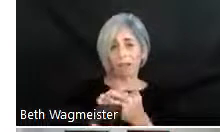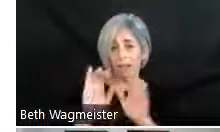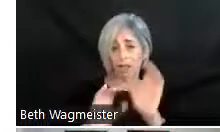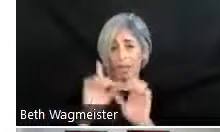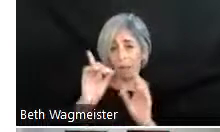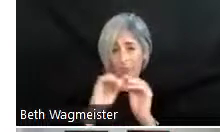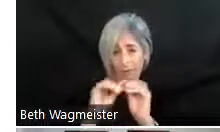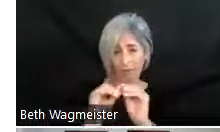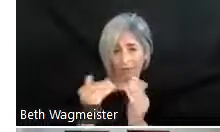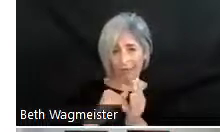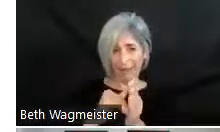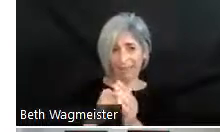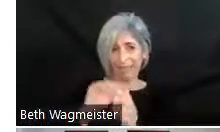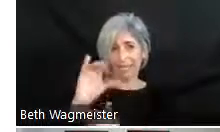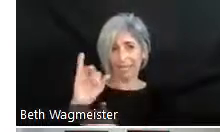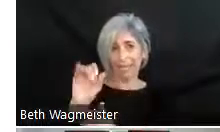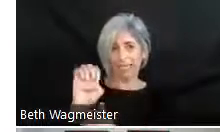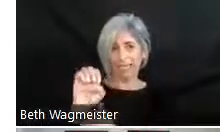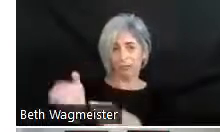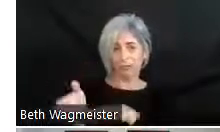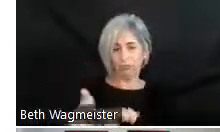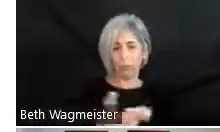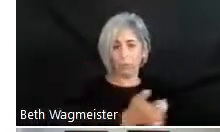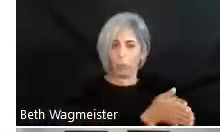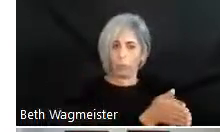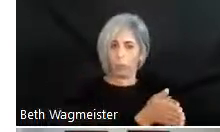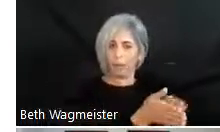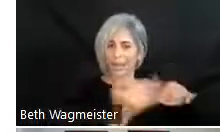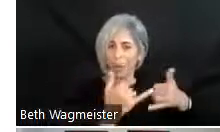I've got Cassie off to the left here. We're going to be a little bit of role play. What